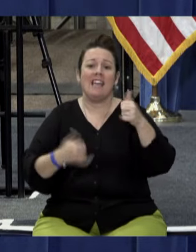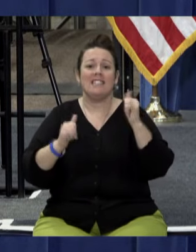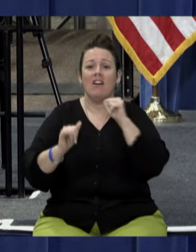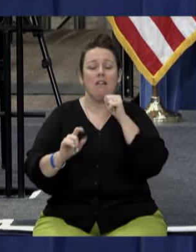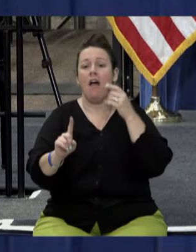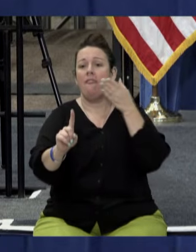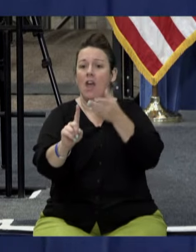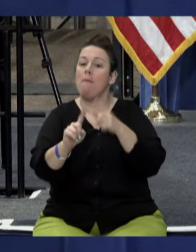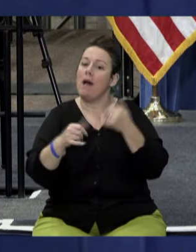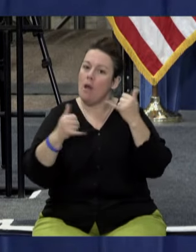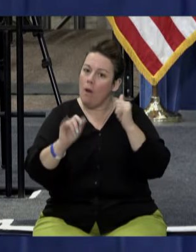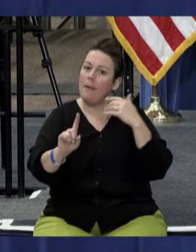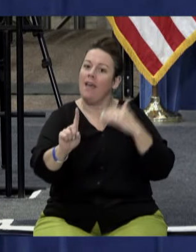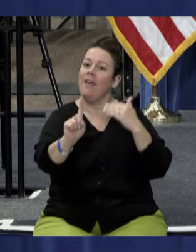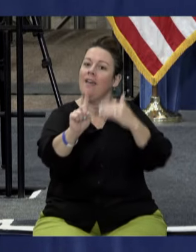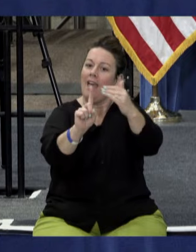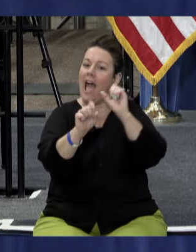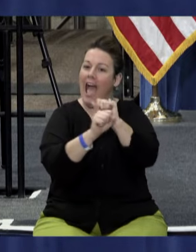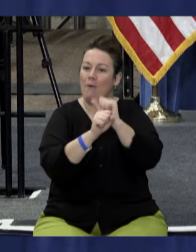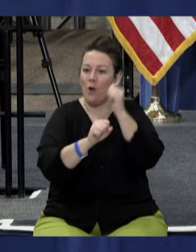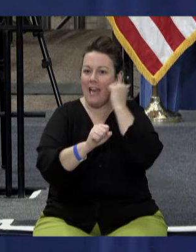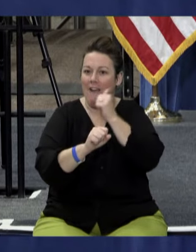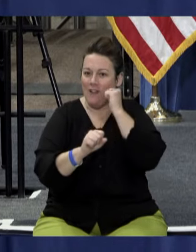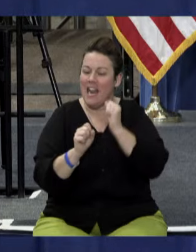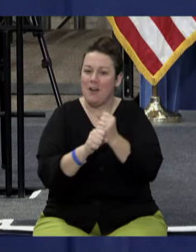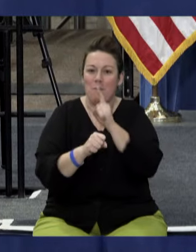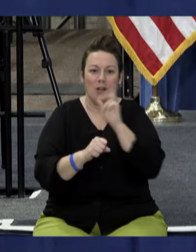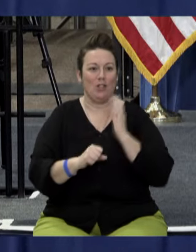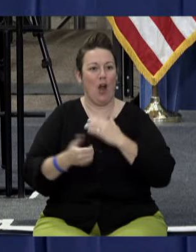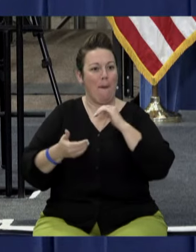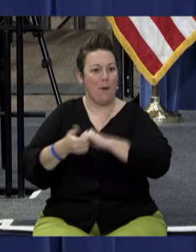I work every day to make sure it is along with our partners in the House and the Senate to make